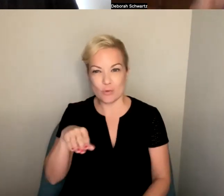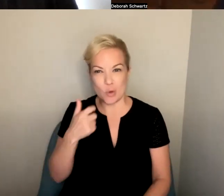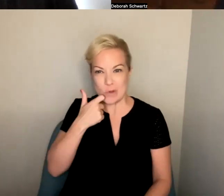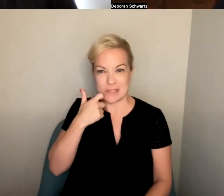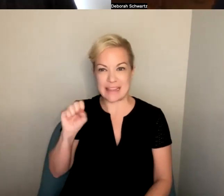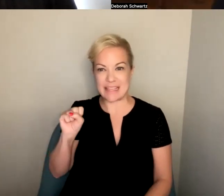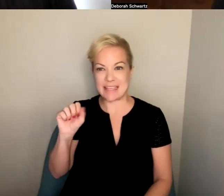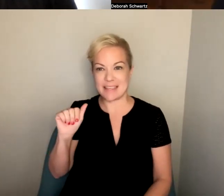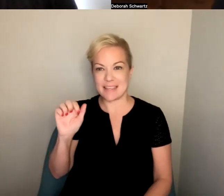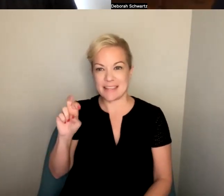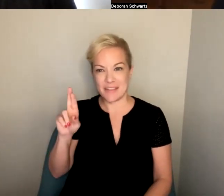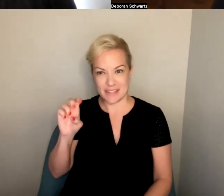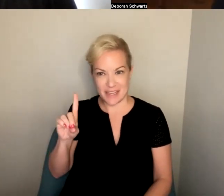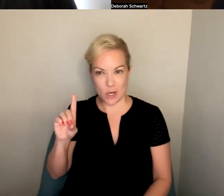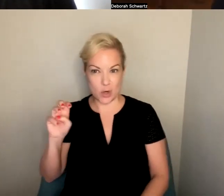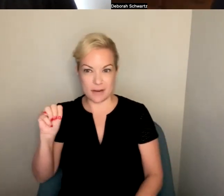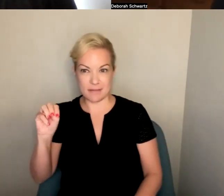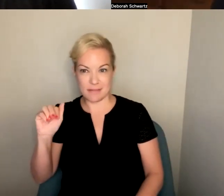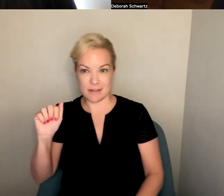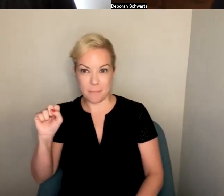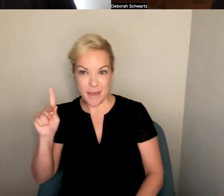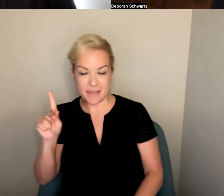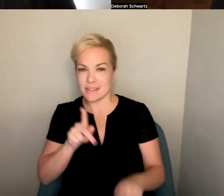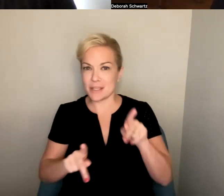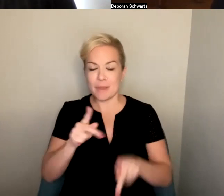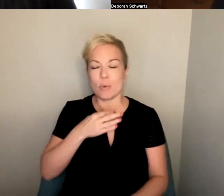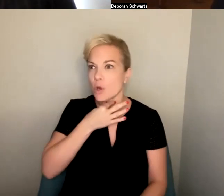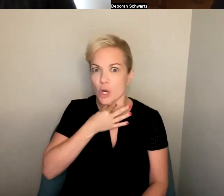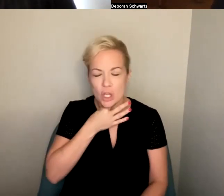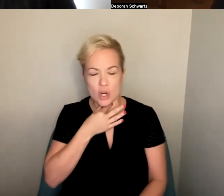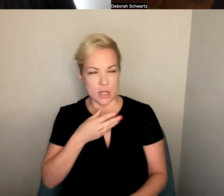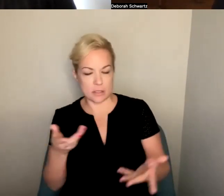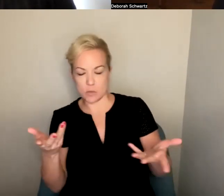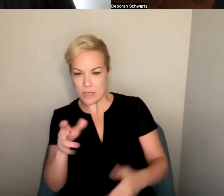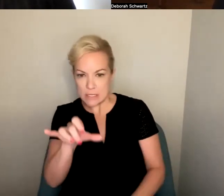curiosities and yet as part of our cultural dynamic only the caretakers of those masks